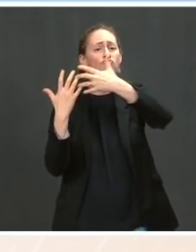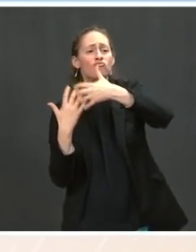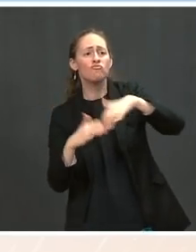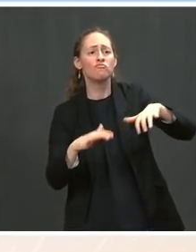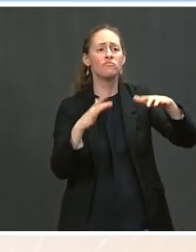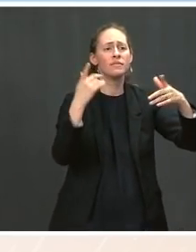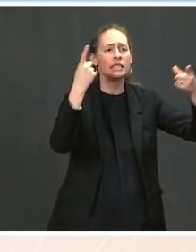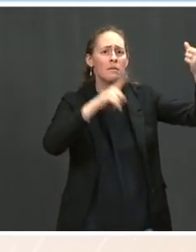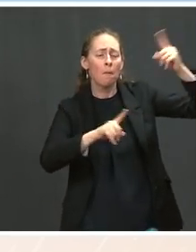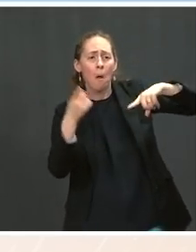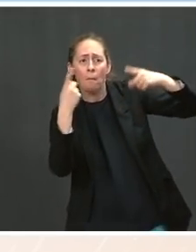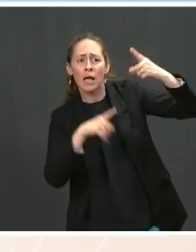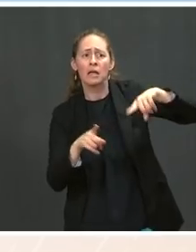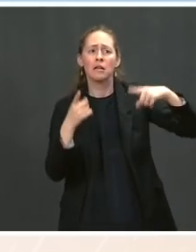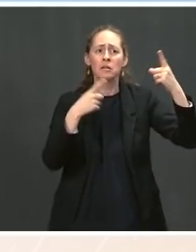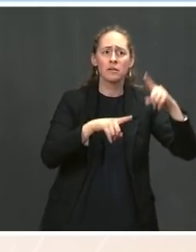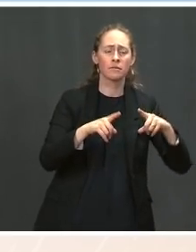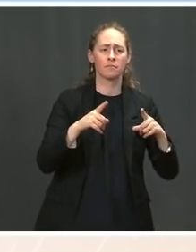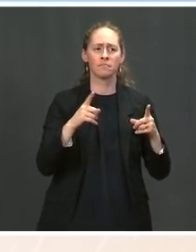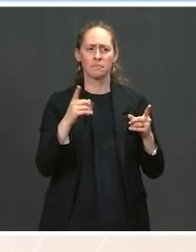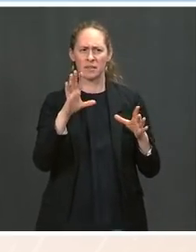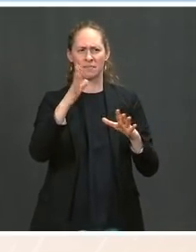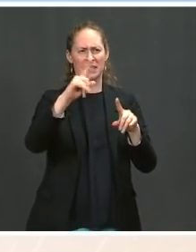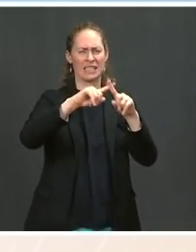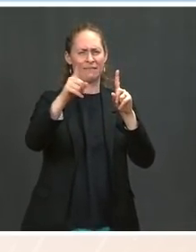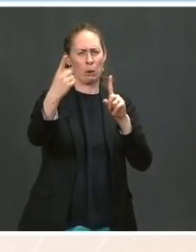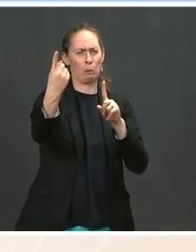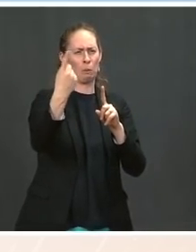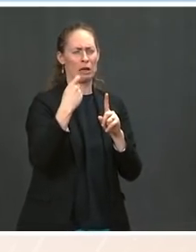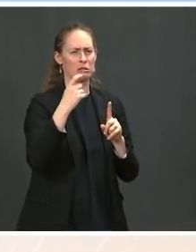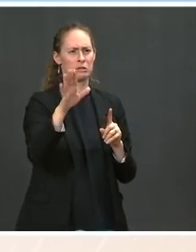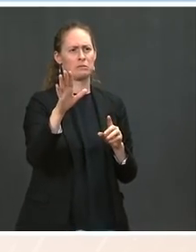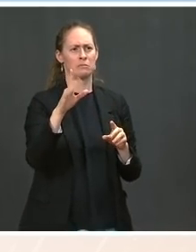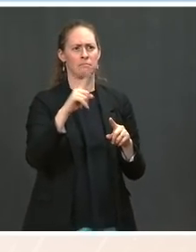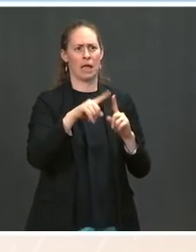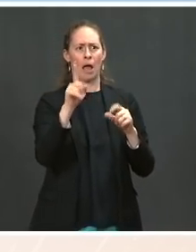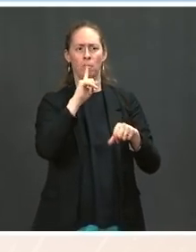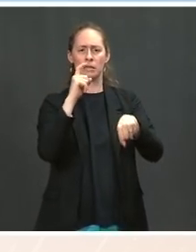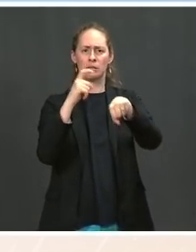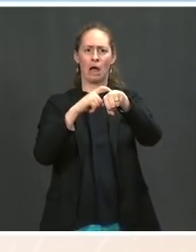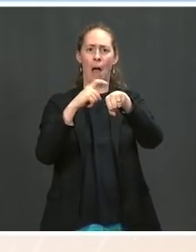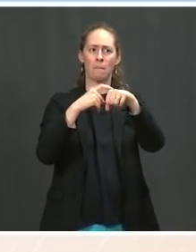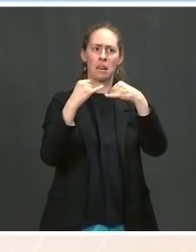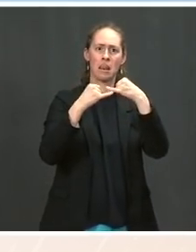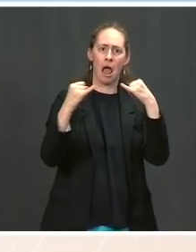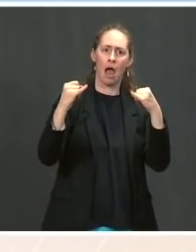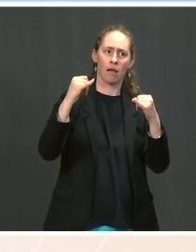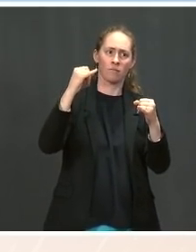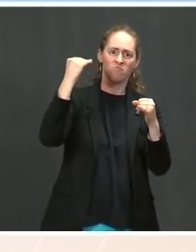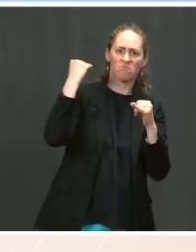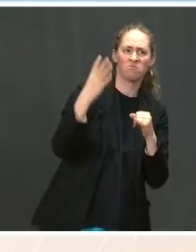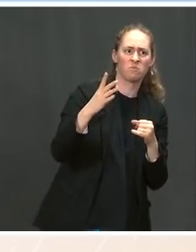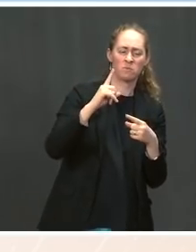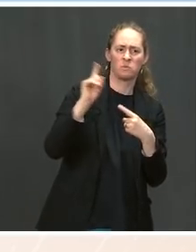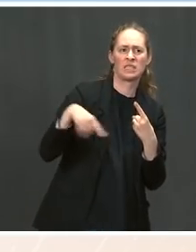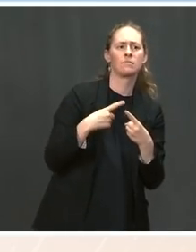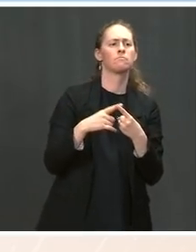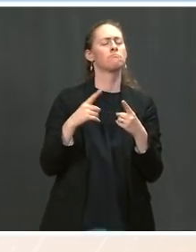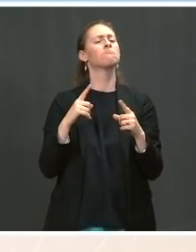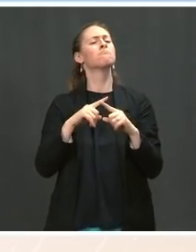which was, kind of, a different question. But -- so I don't have a timeline on that, but certainly given we will have a diplomatic presence, I expect we would have an ambassador